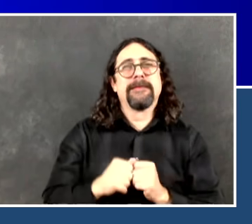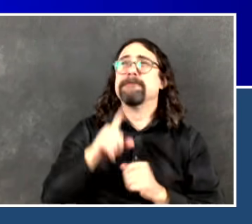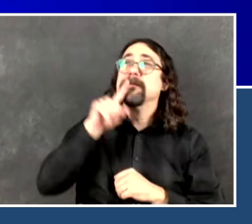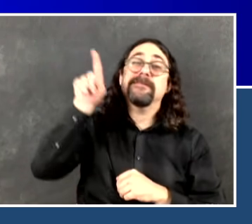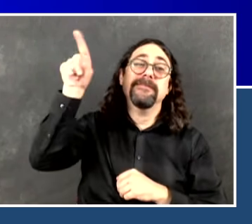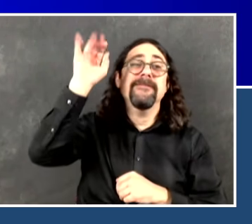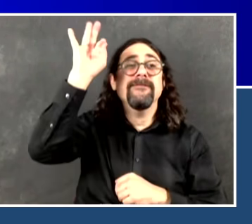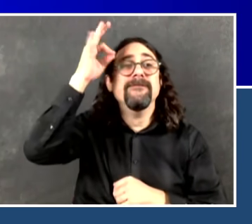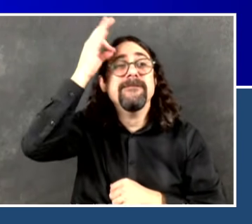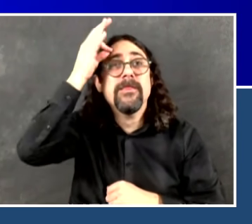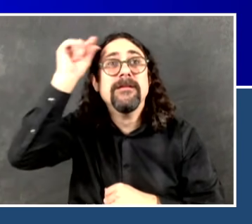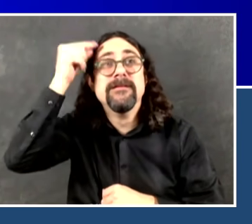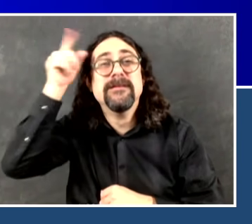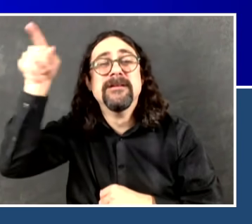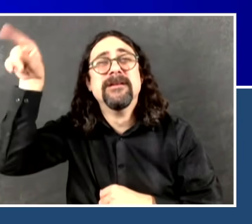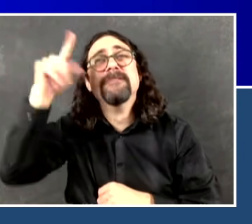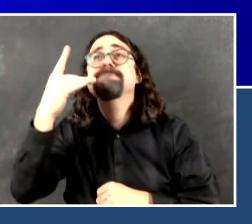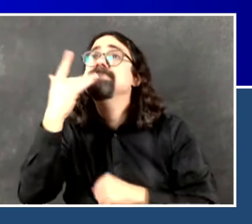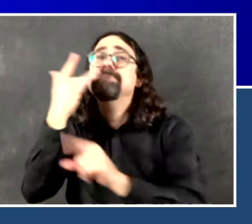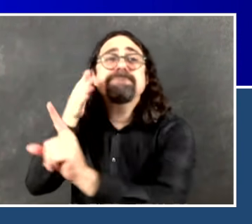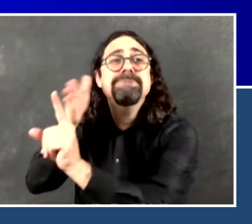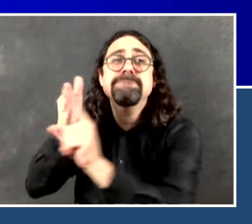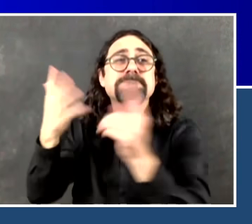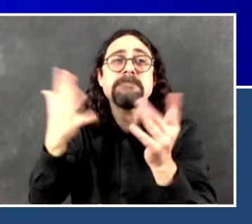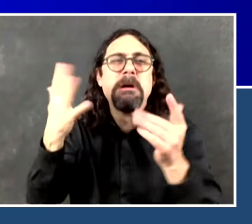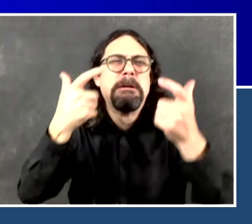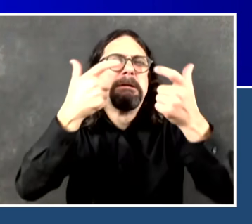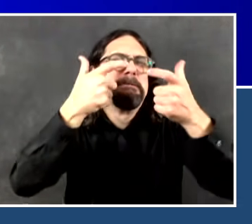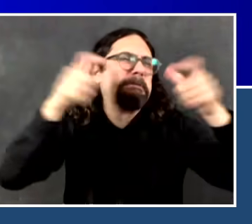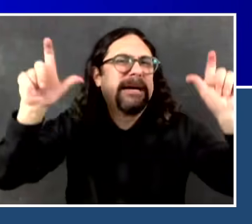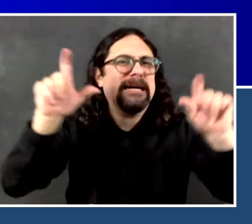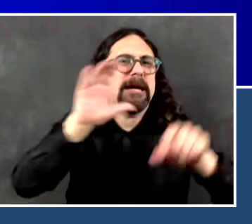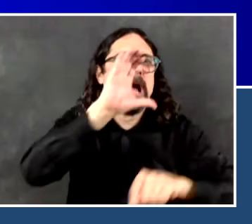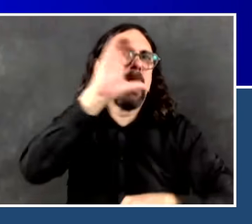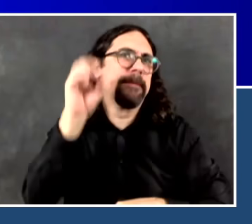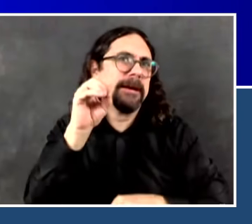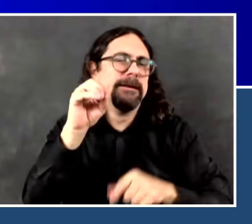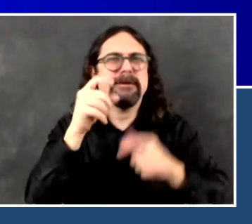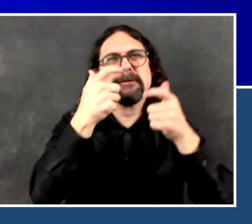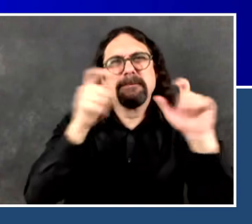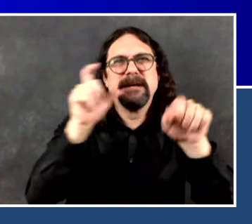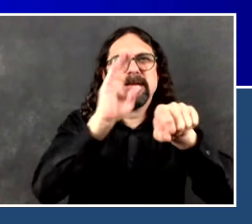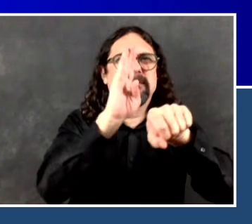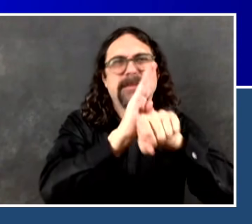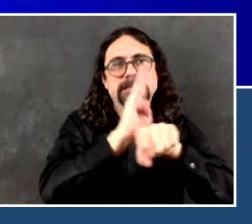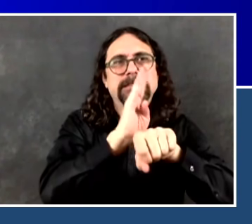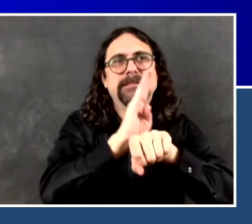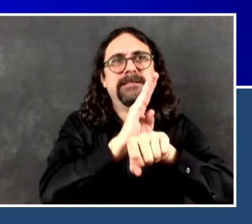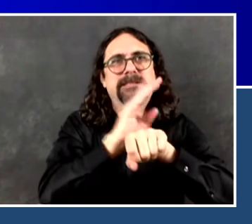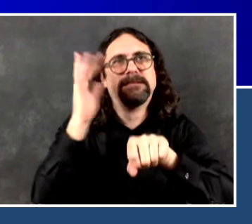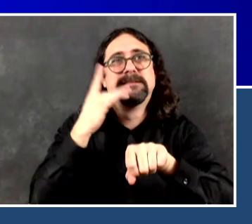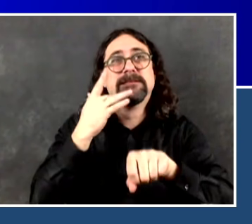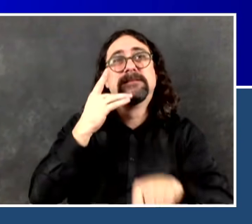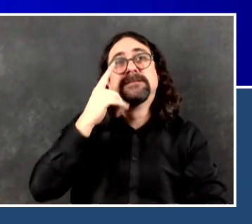CORPORATIONS BEFORE WOKRING PEOPLE.